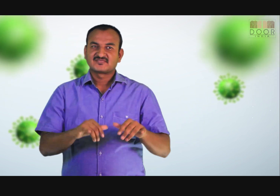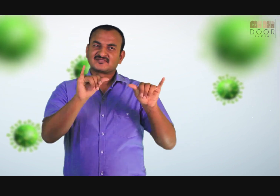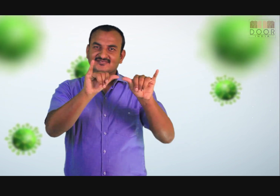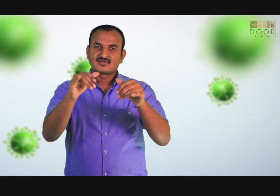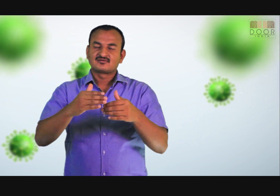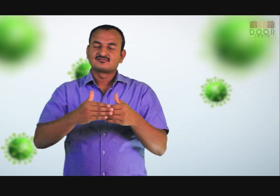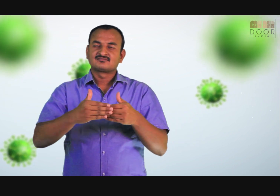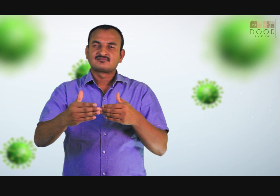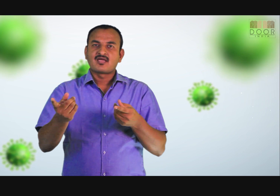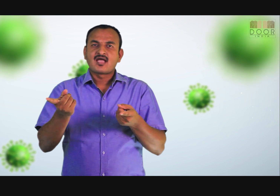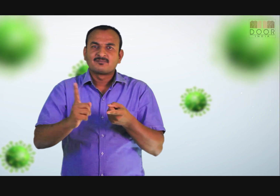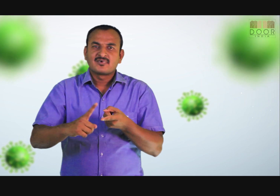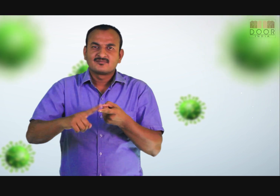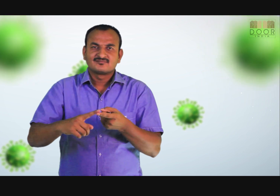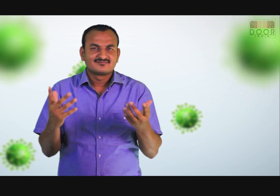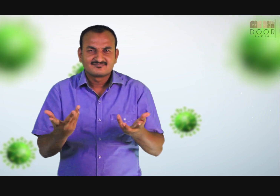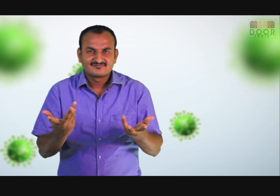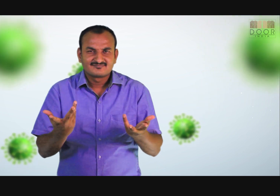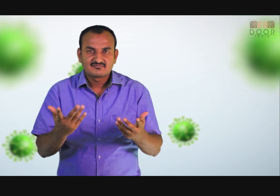As we continue staying at home, what happens is that,